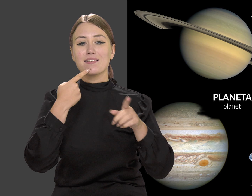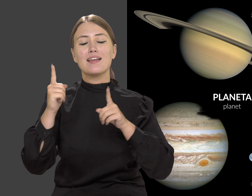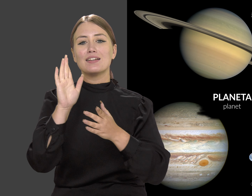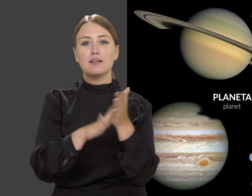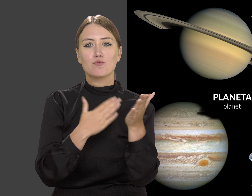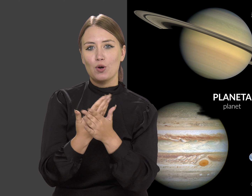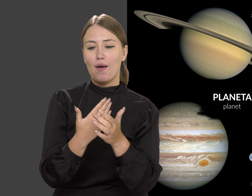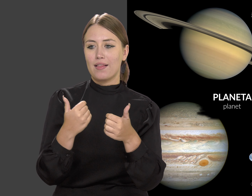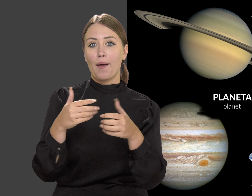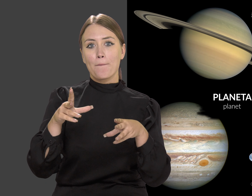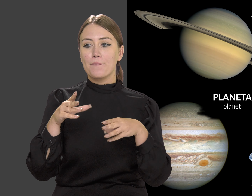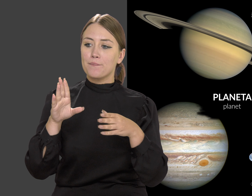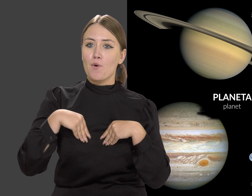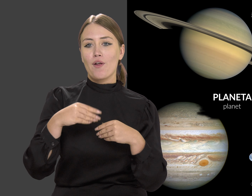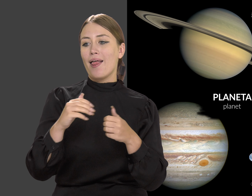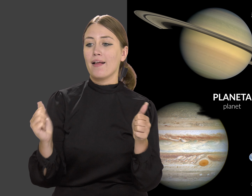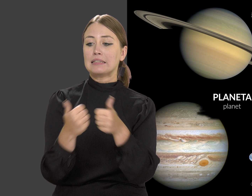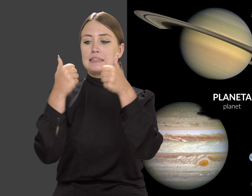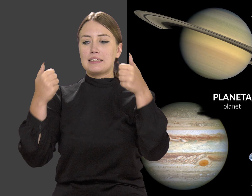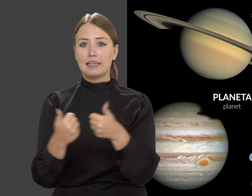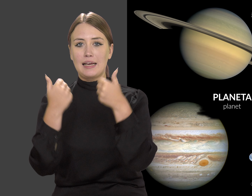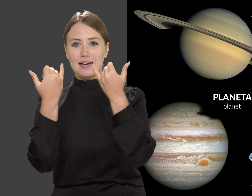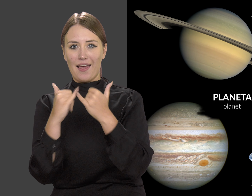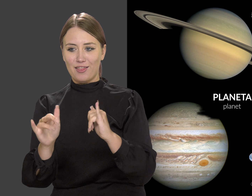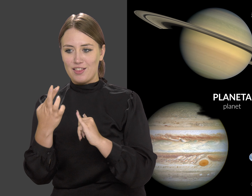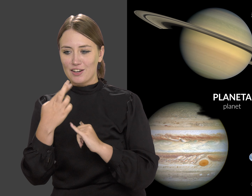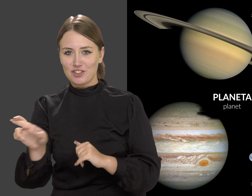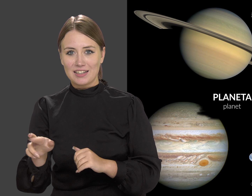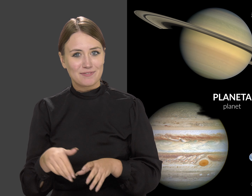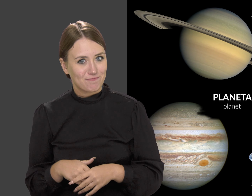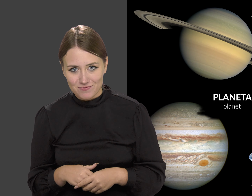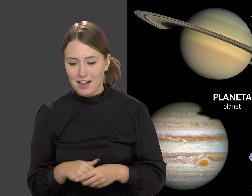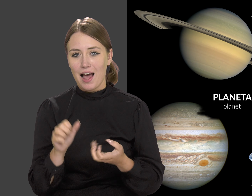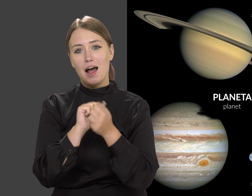meaning it can't frequently collide with other objects